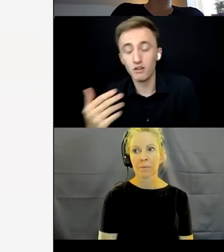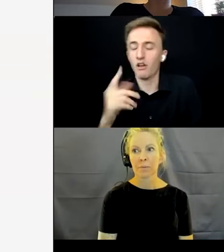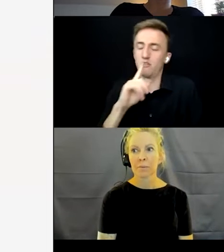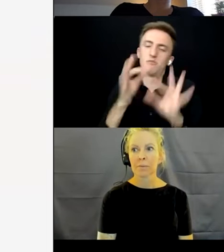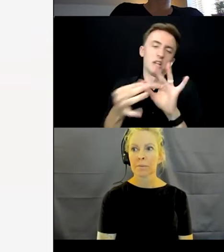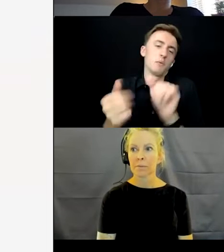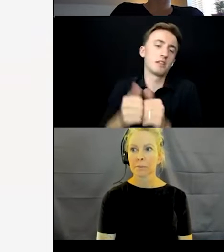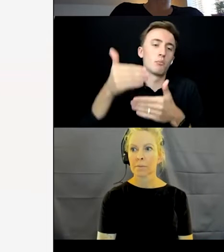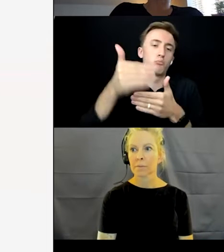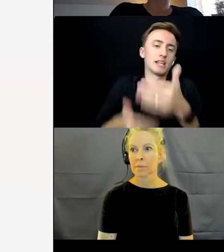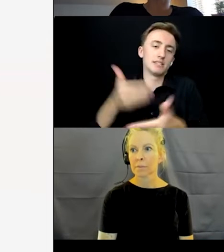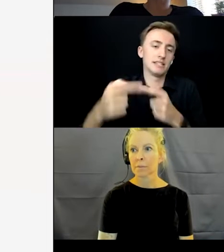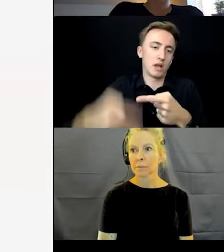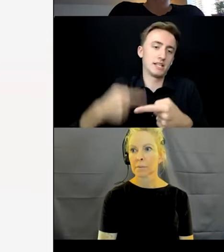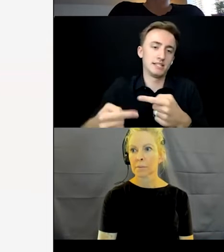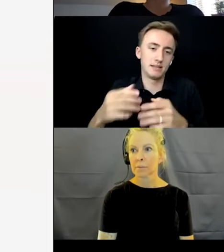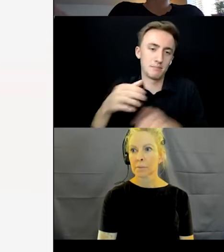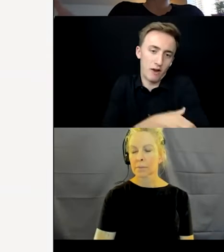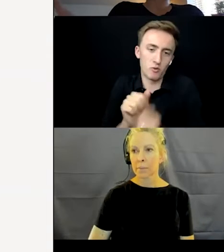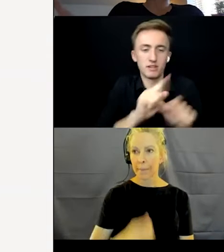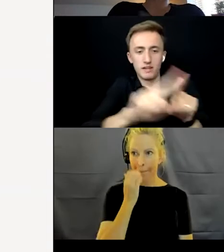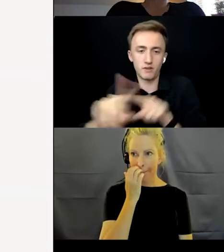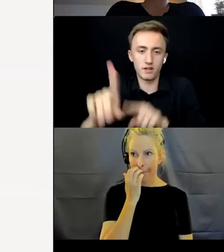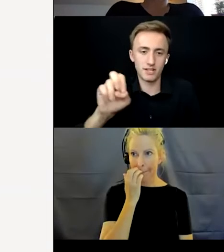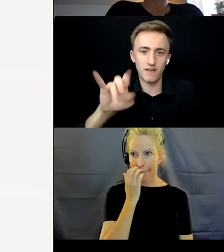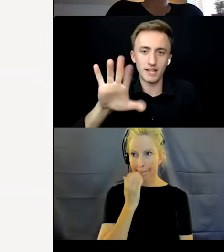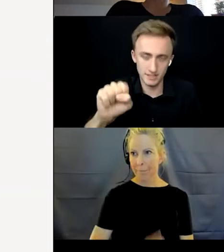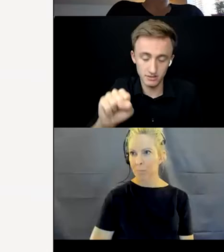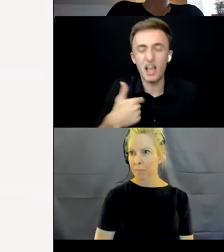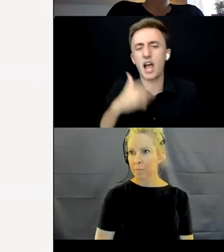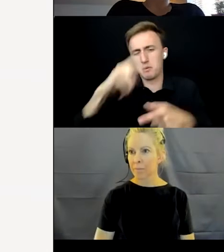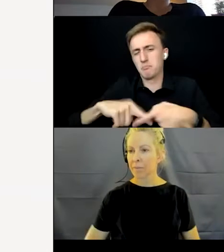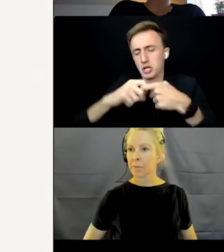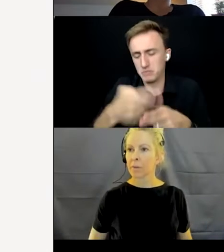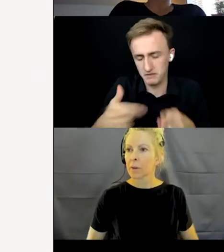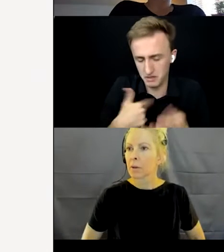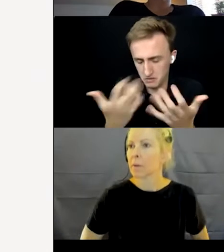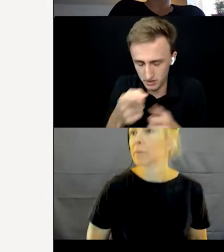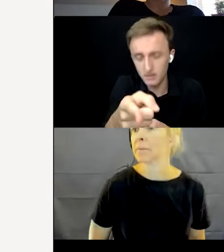available on different devices, I will pause here briefly to say that I will speak mostly about the